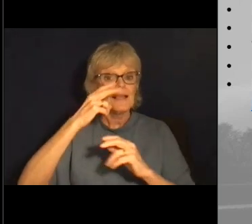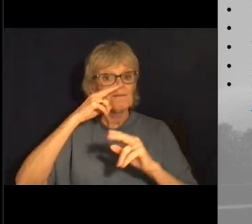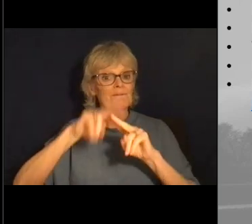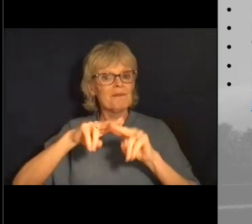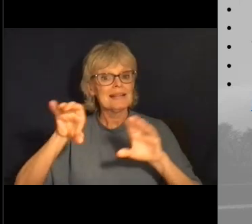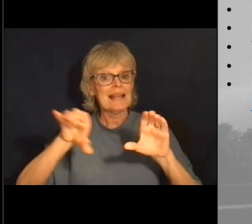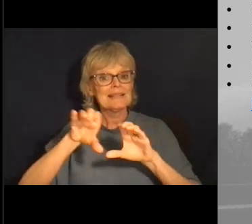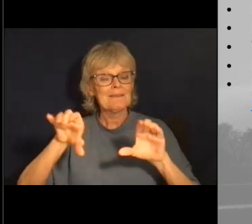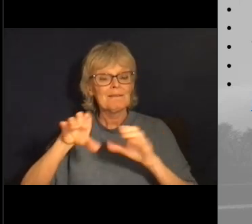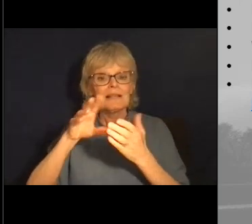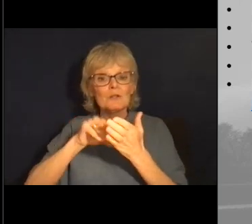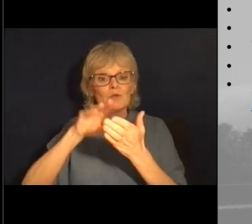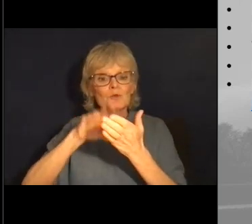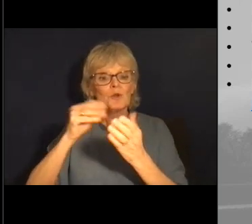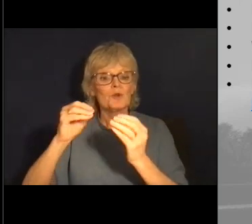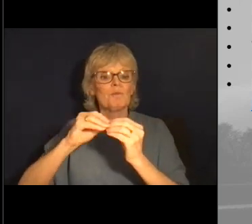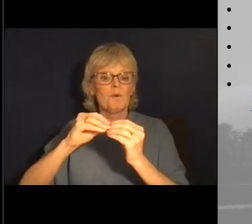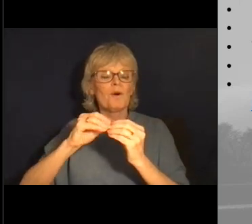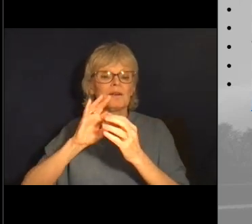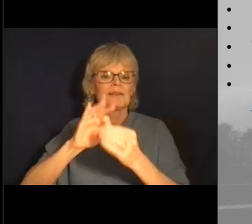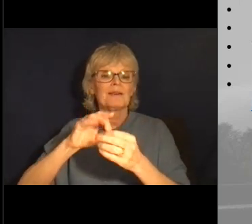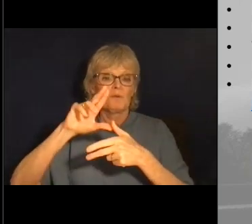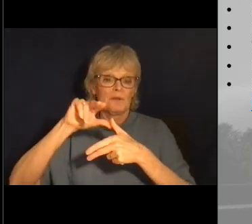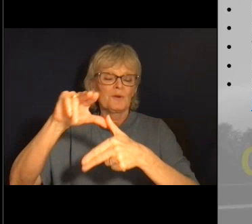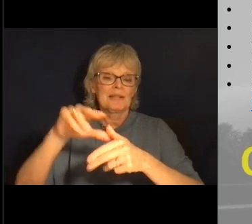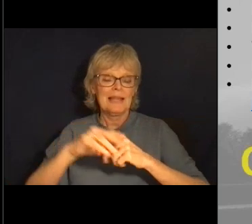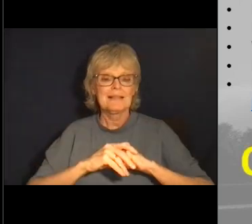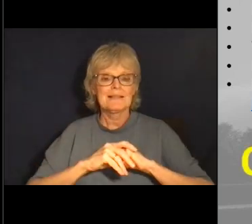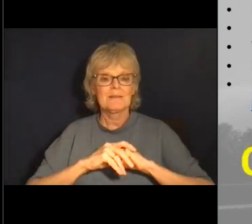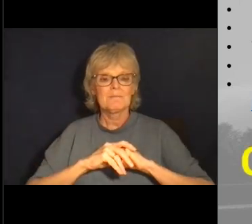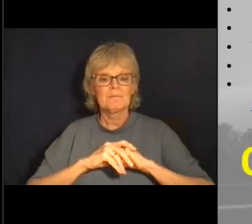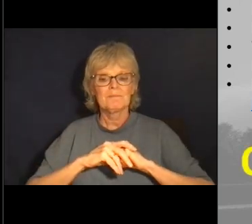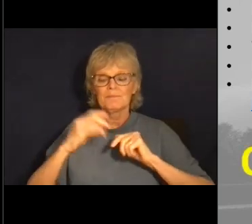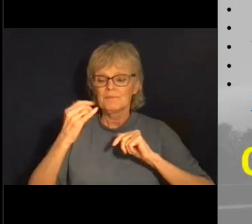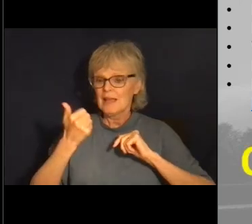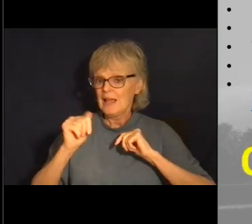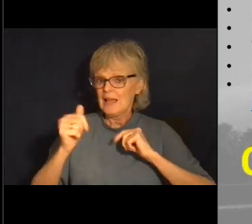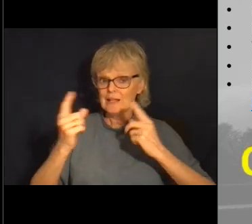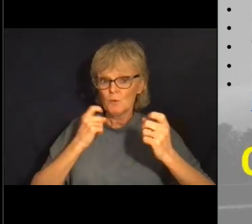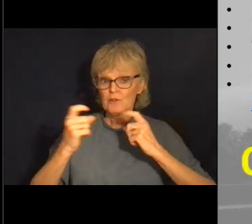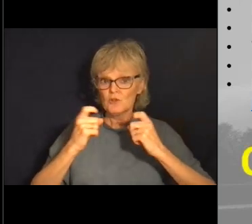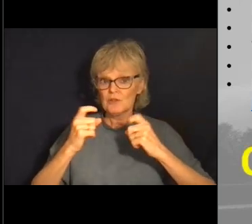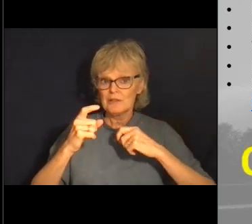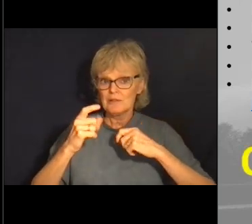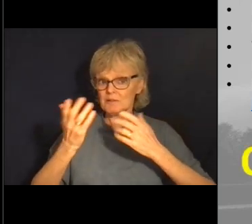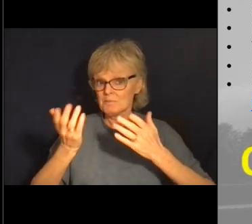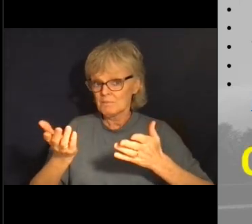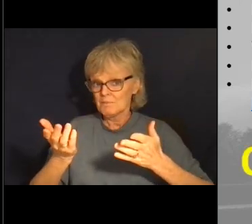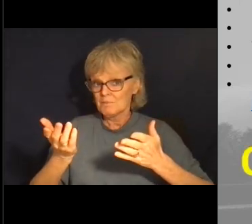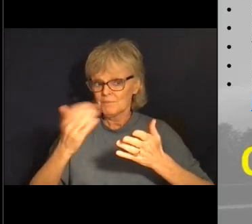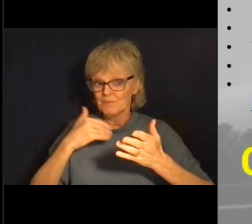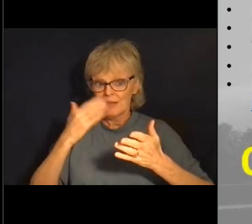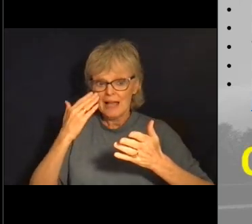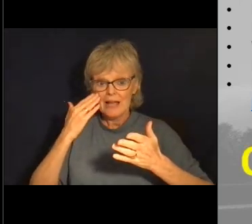to kind of learn more about hurricanes and what causes them. And if you guys have any questions, you know, I'm going to take a couple here. I know we probably won't get to them all.